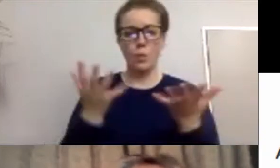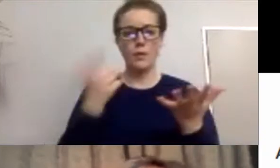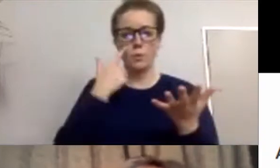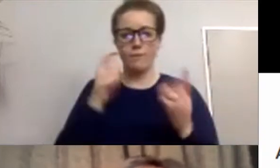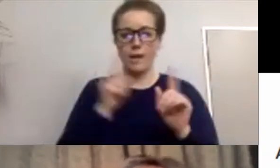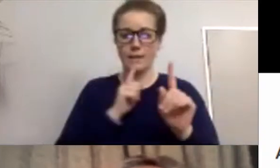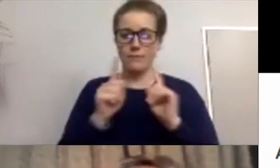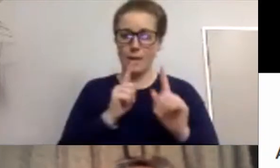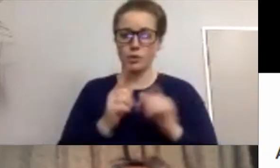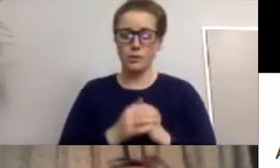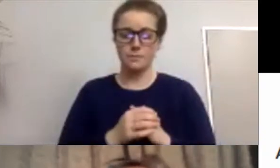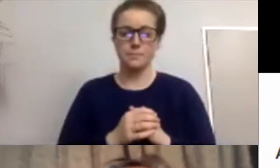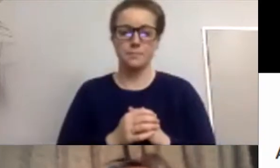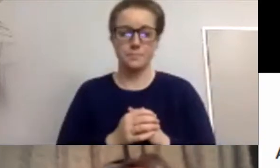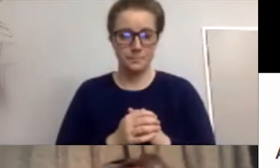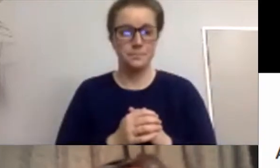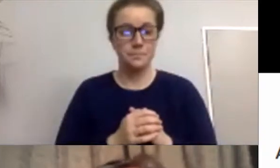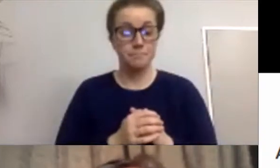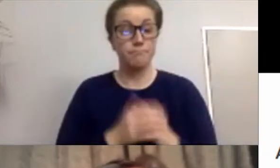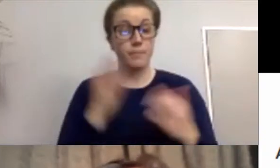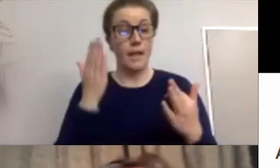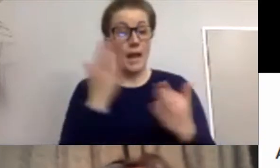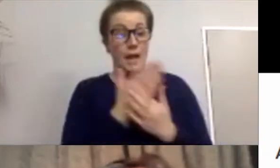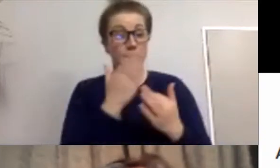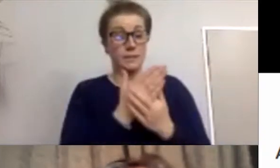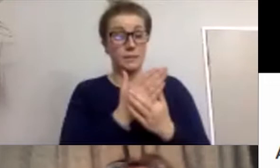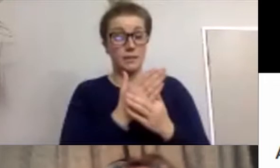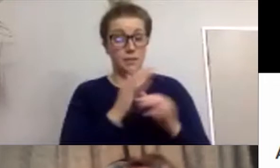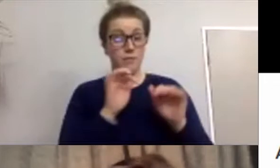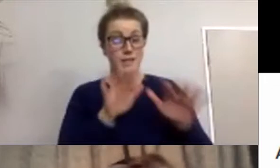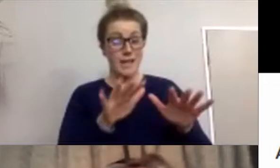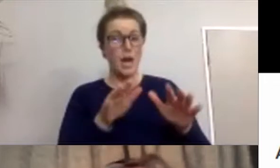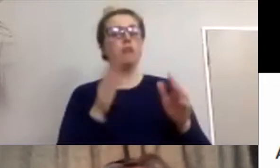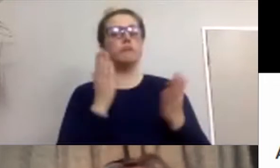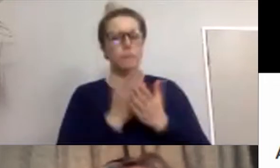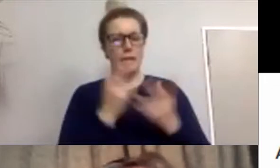So the accessibility is actually very visible - it's on our website